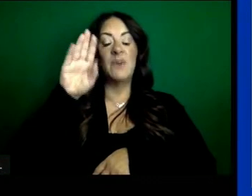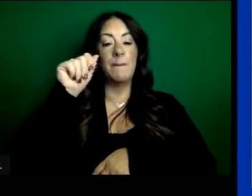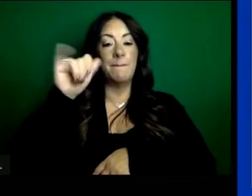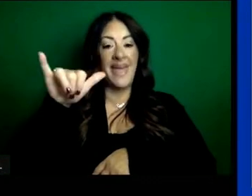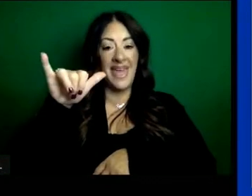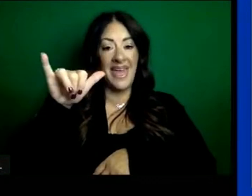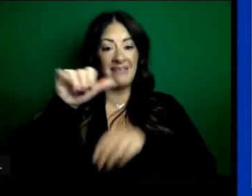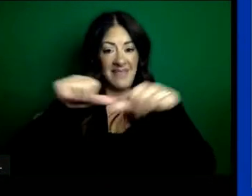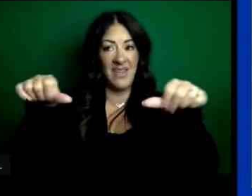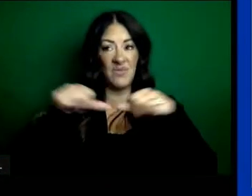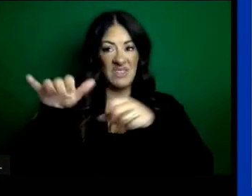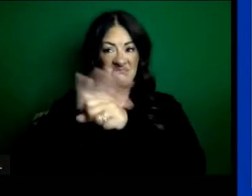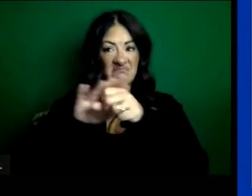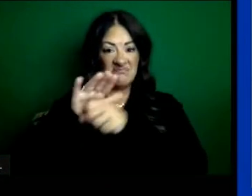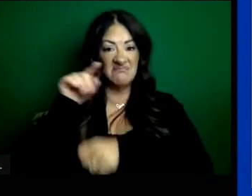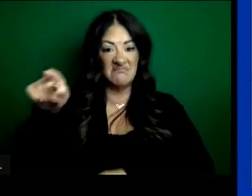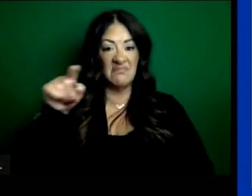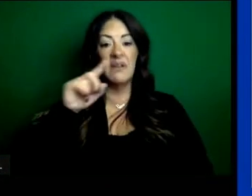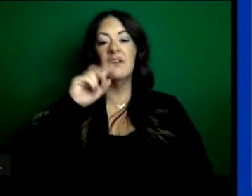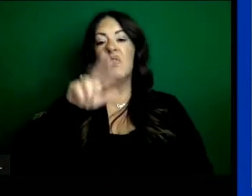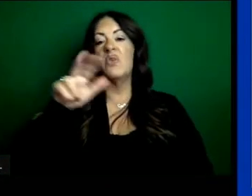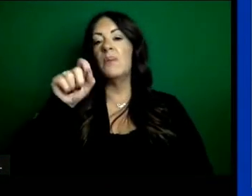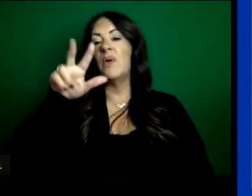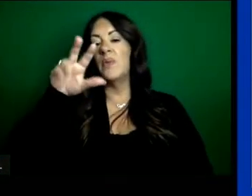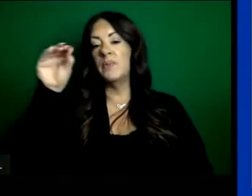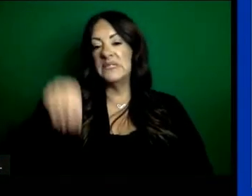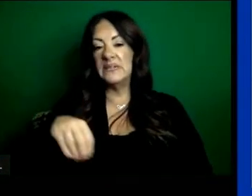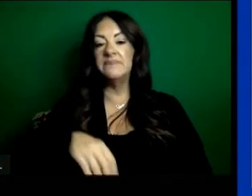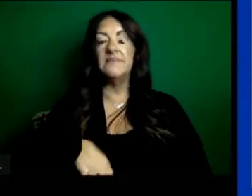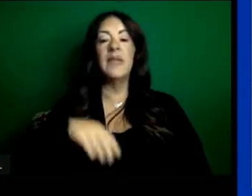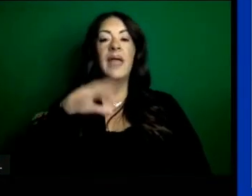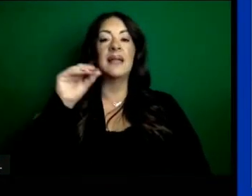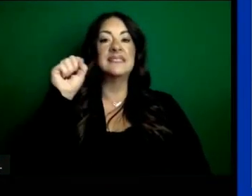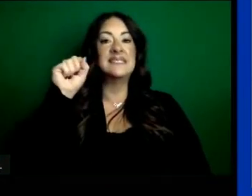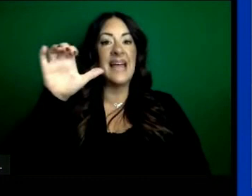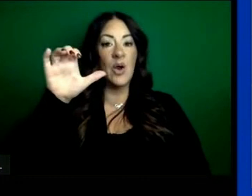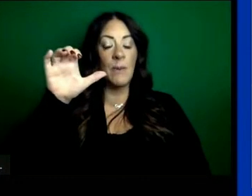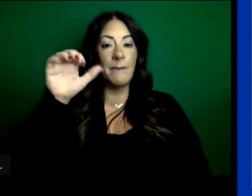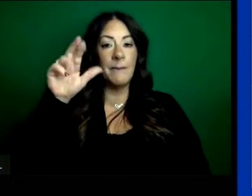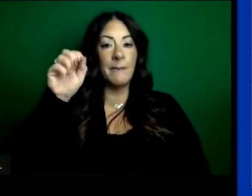HARDEST HIT, 35.1%, 33.3% IN THE BAY AREA, GREATER SACRAMENTO, ALSO ABOVE 30% AND NORTHERN CALIFORNIA OUR LEAST POPULATED AREA.